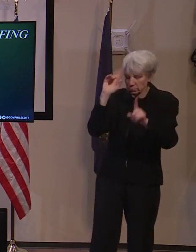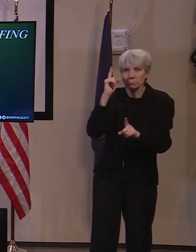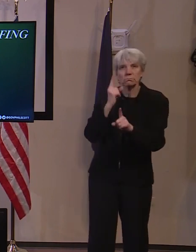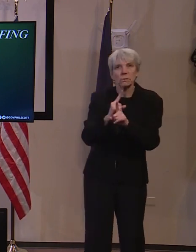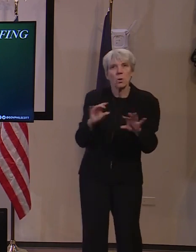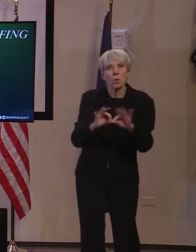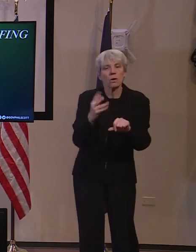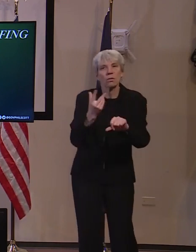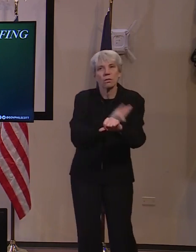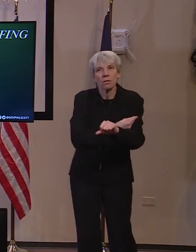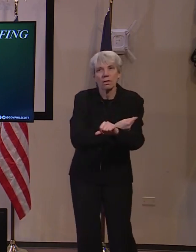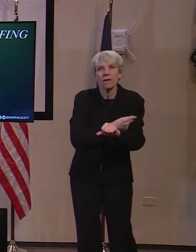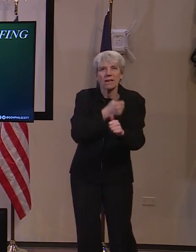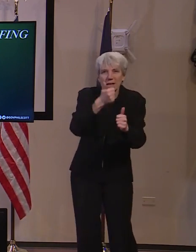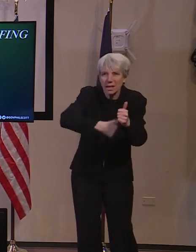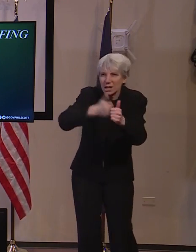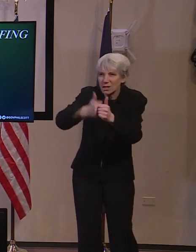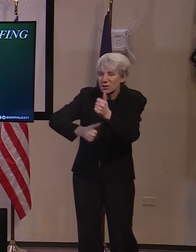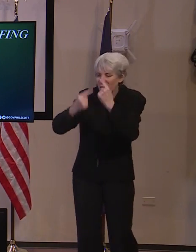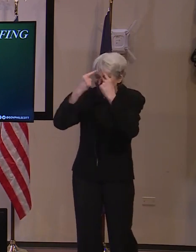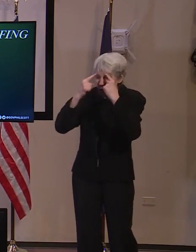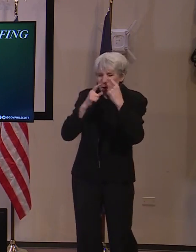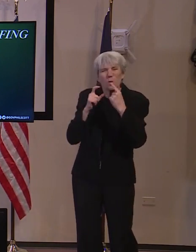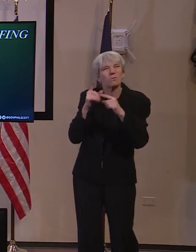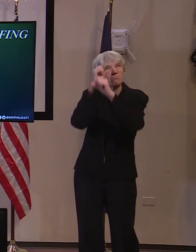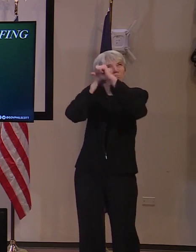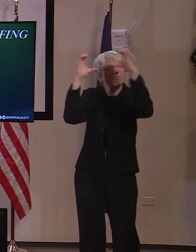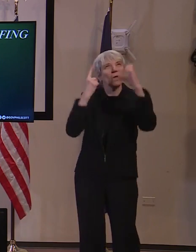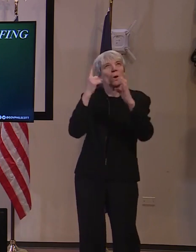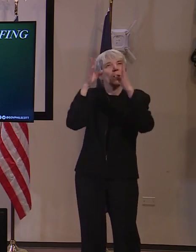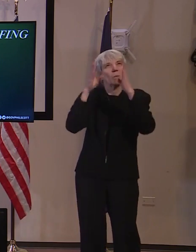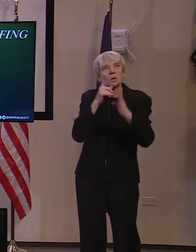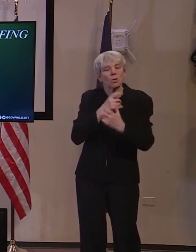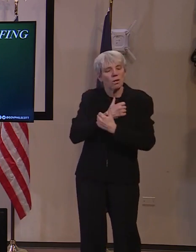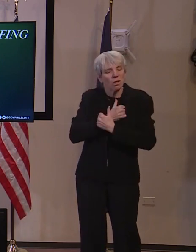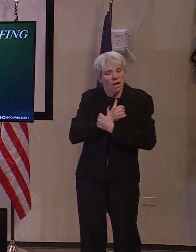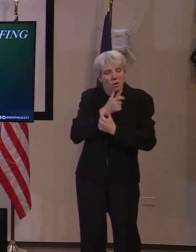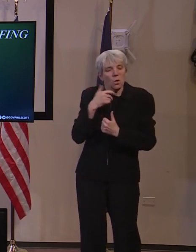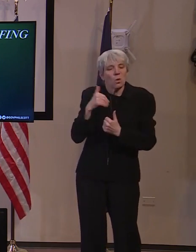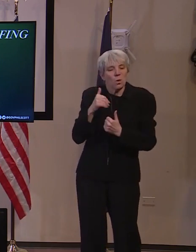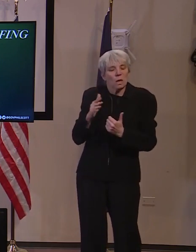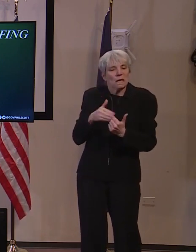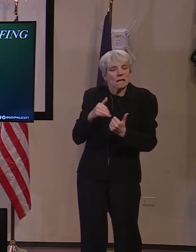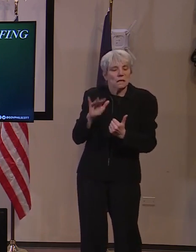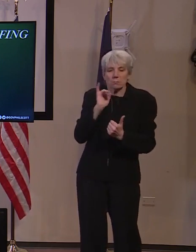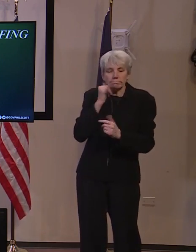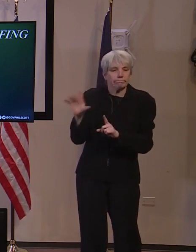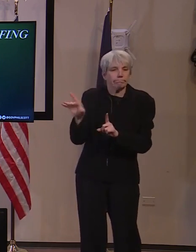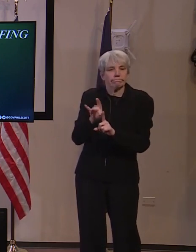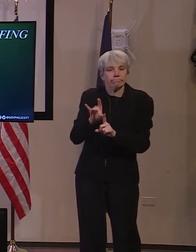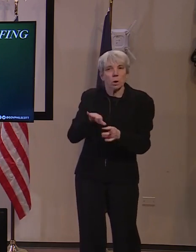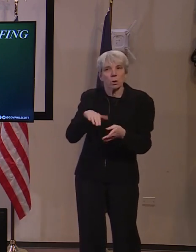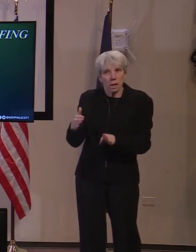friends, our coworkers, our hospitals, indeed, our whole community. Tell me.